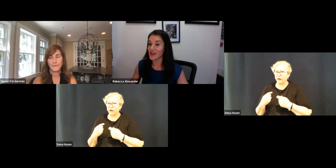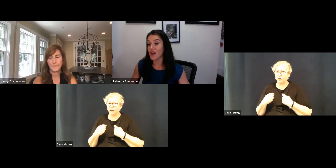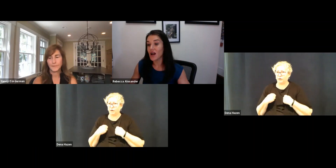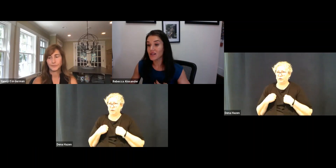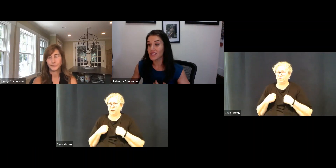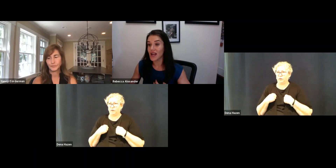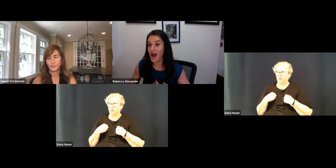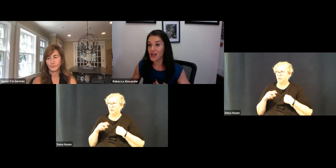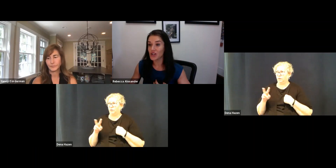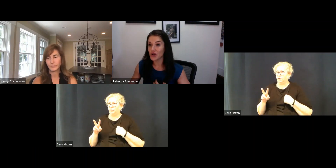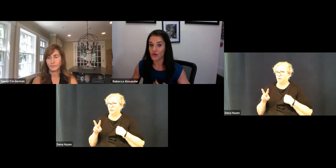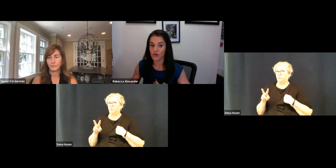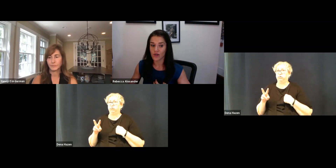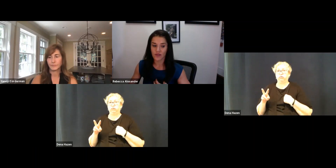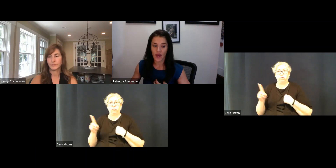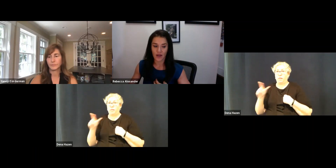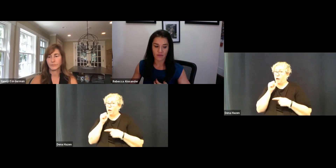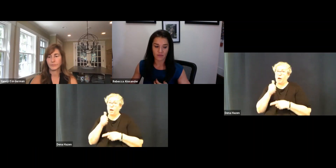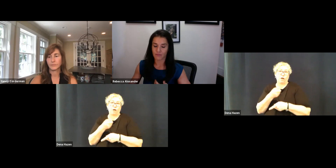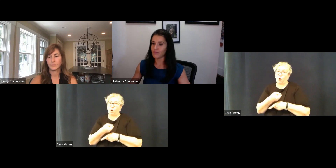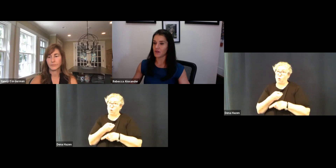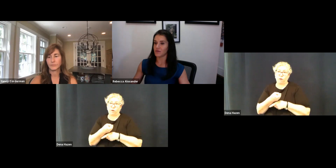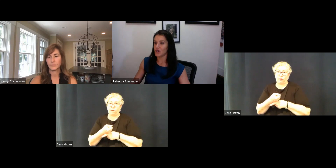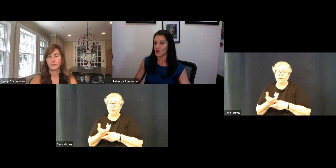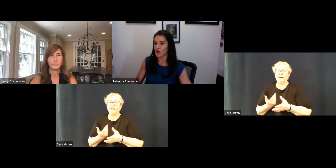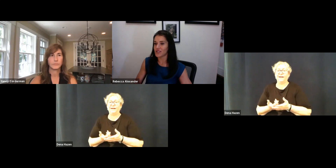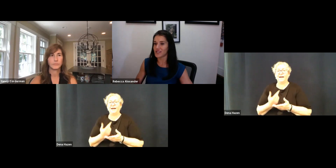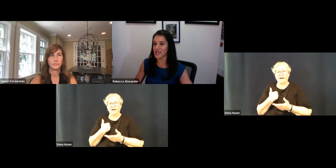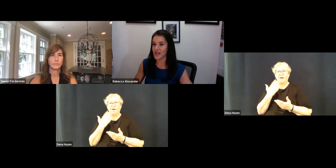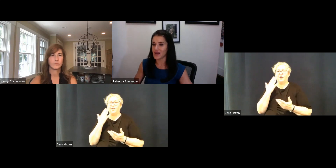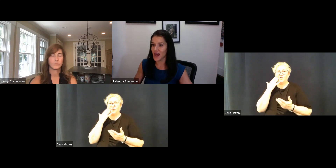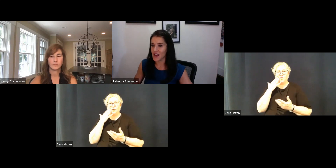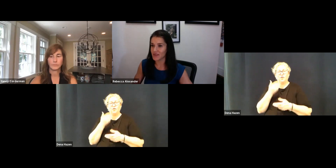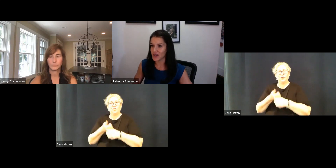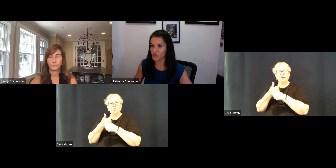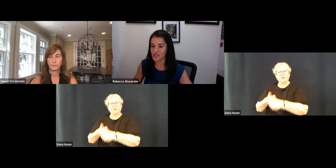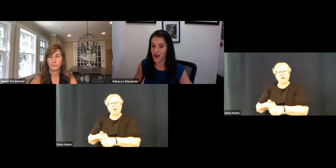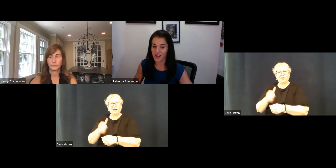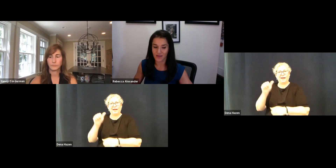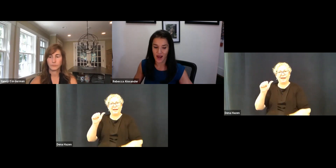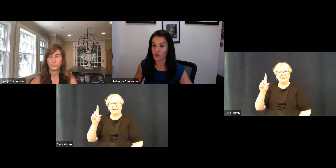And luckily I knew that according to the ADA, that it was not--